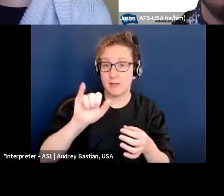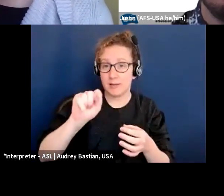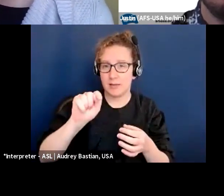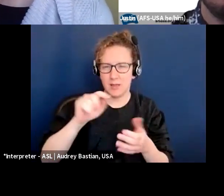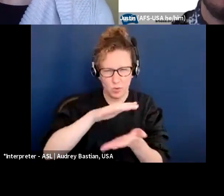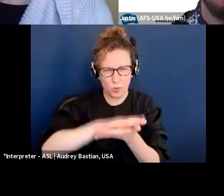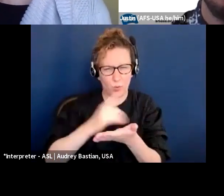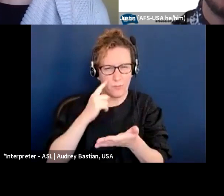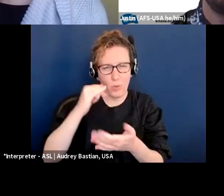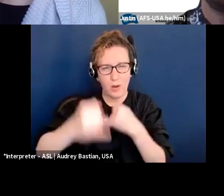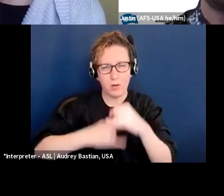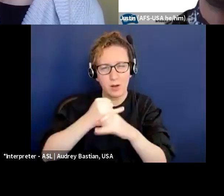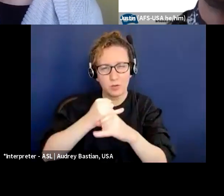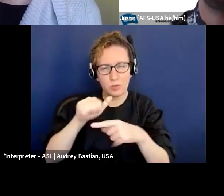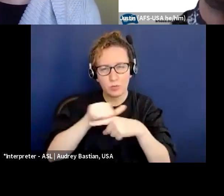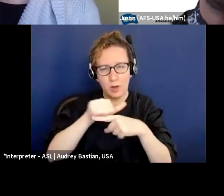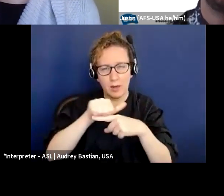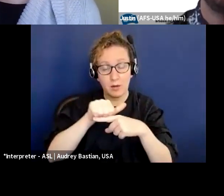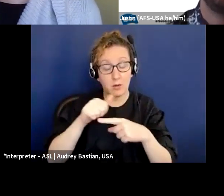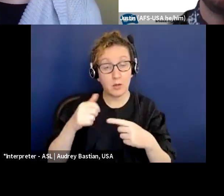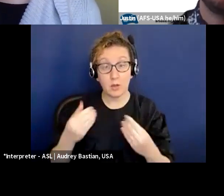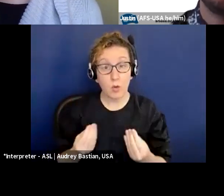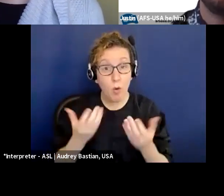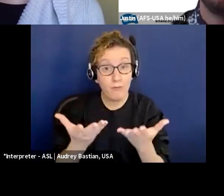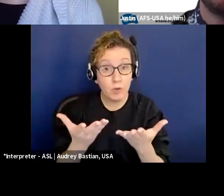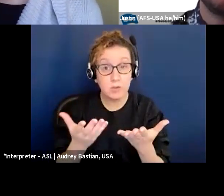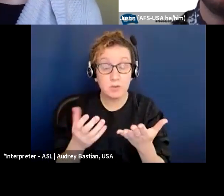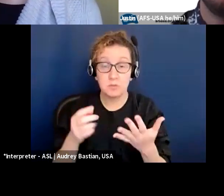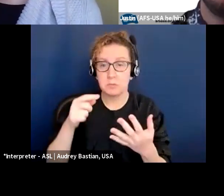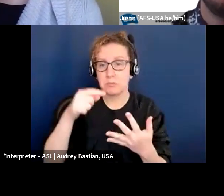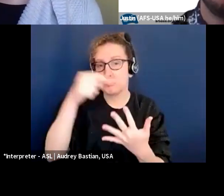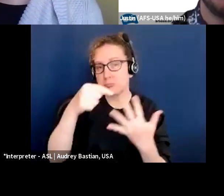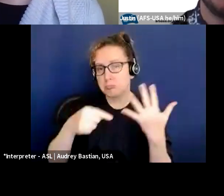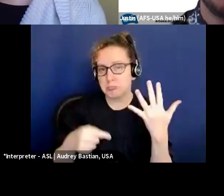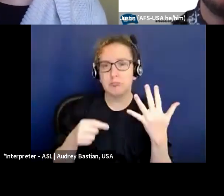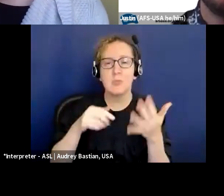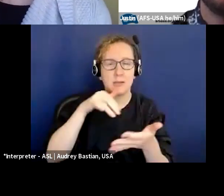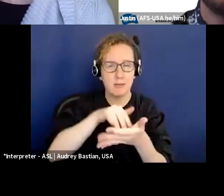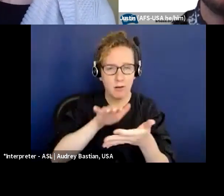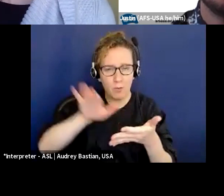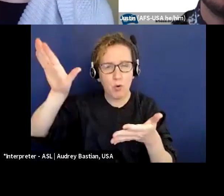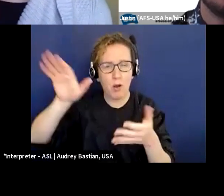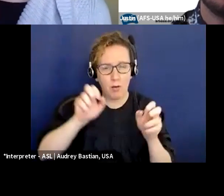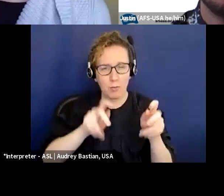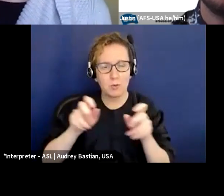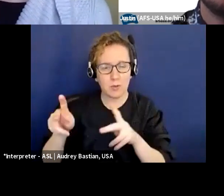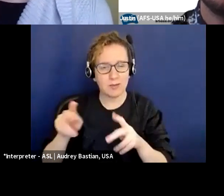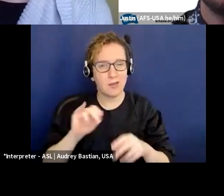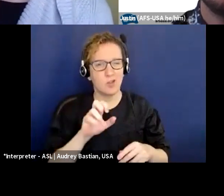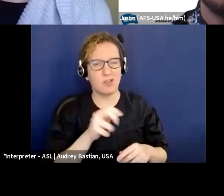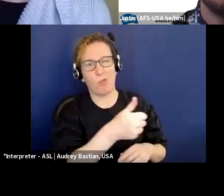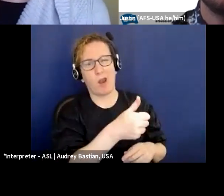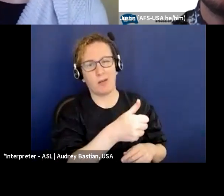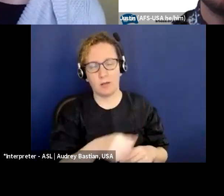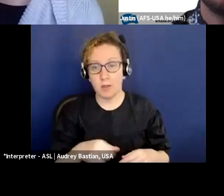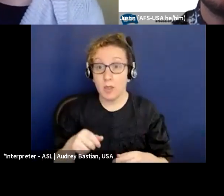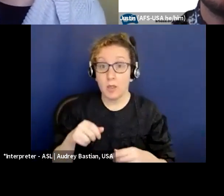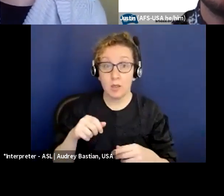Training, which offers a number of study abroad opportunities for university students. I work